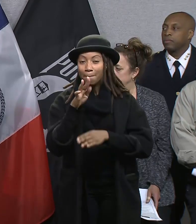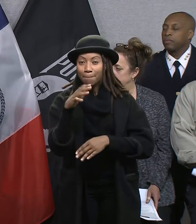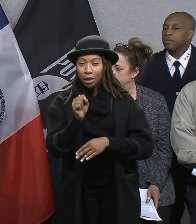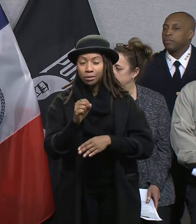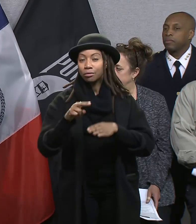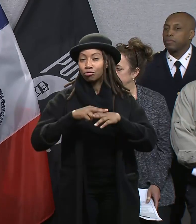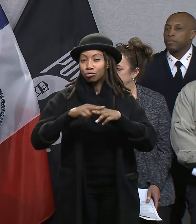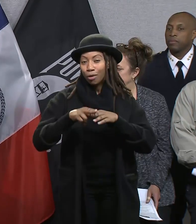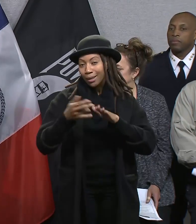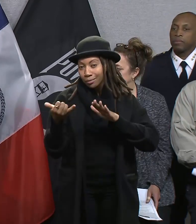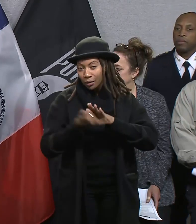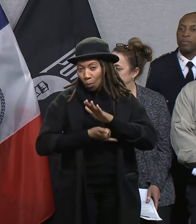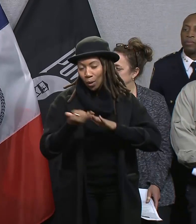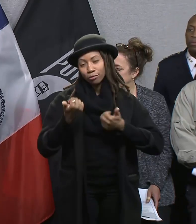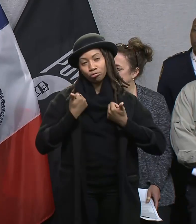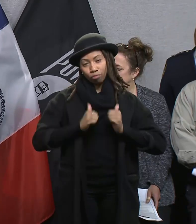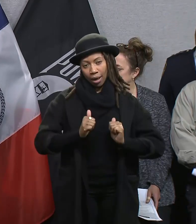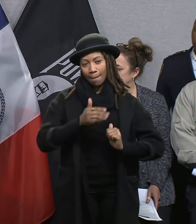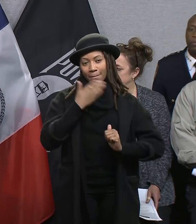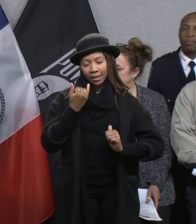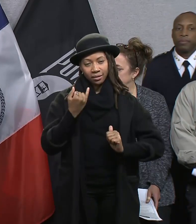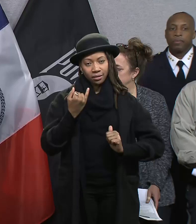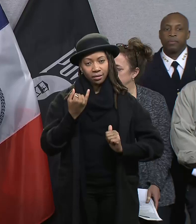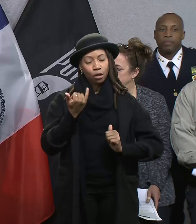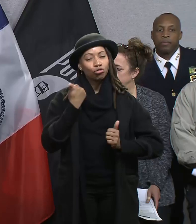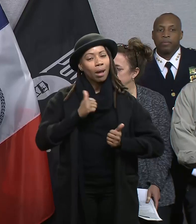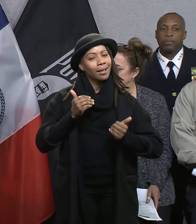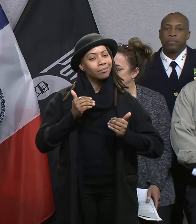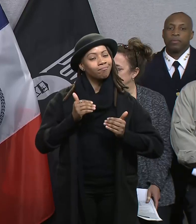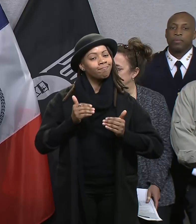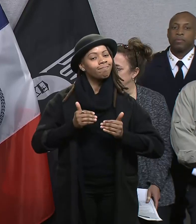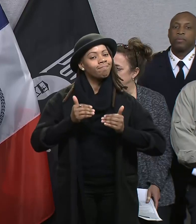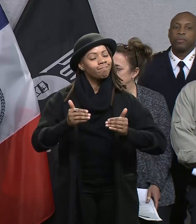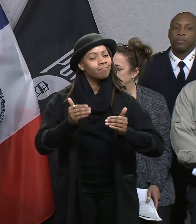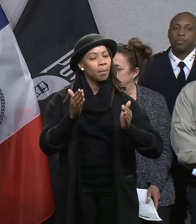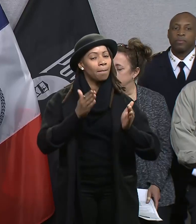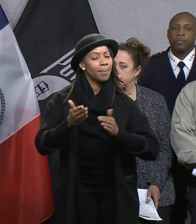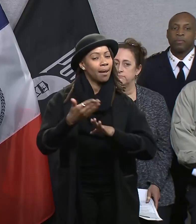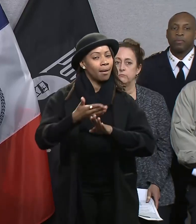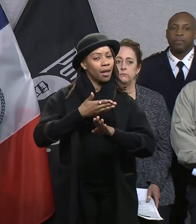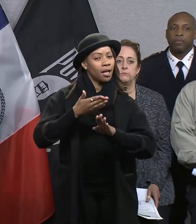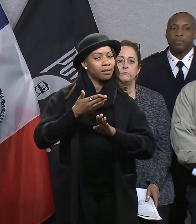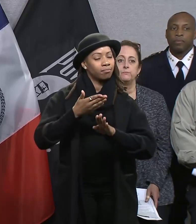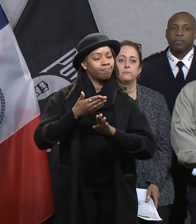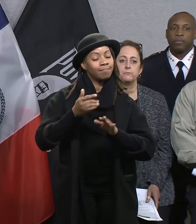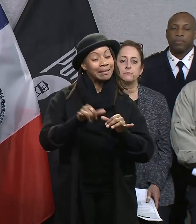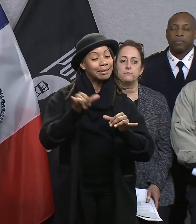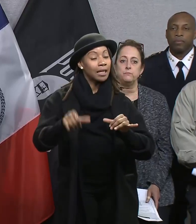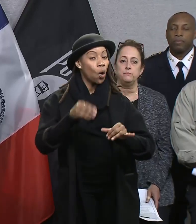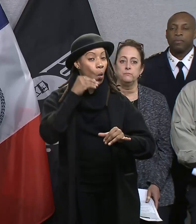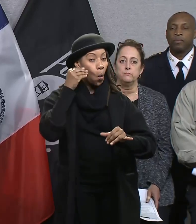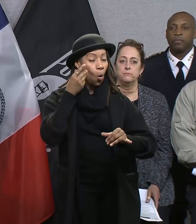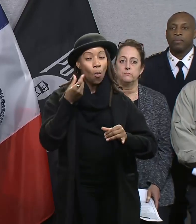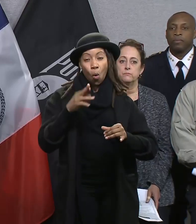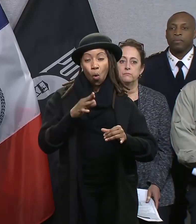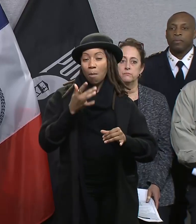OPTION TO NOT DRIVE BACK AND USE MASS TRANSIT PLAESED O. IF YOU ARE